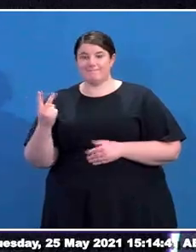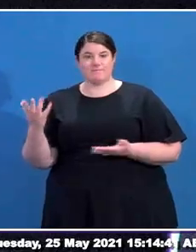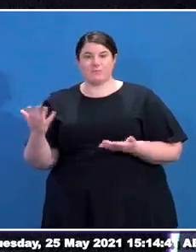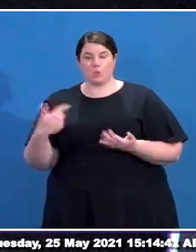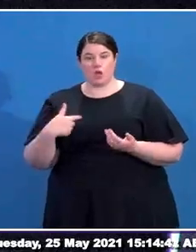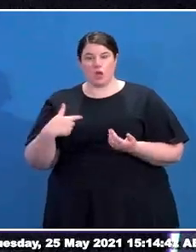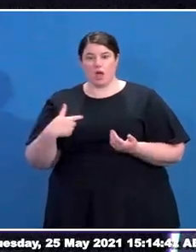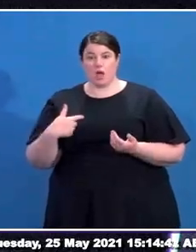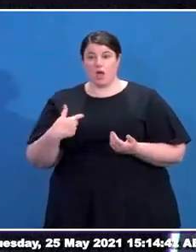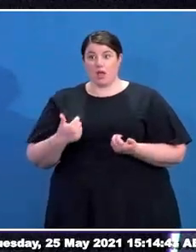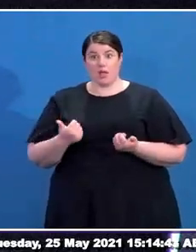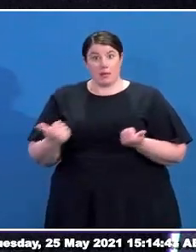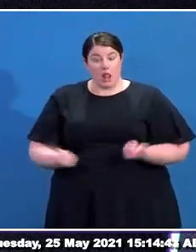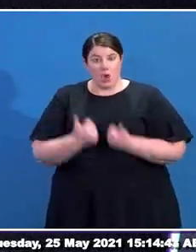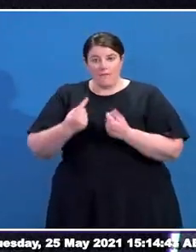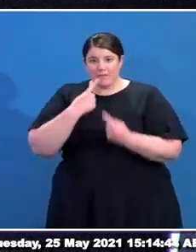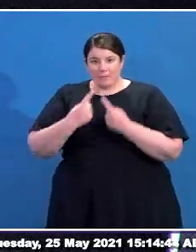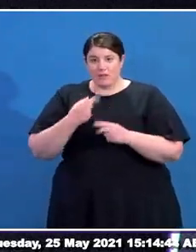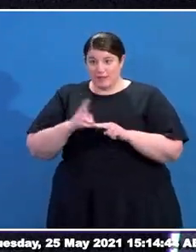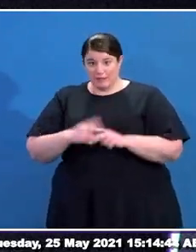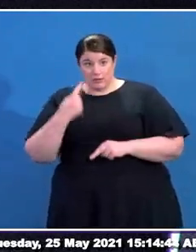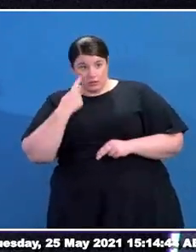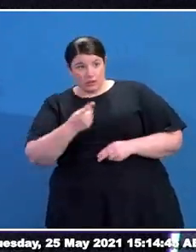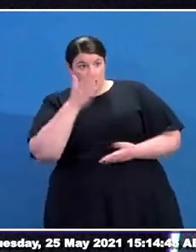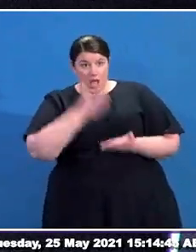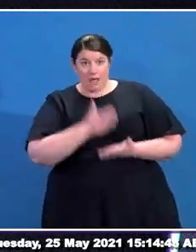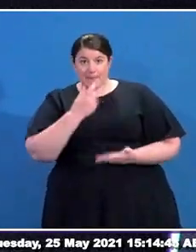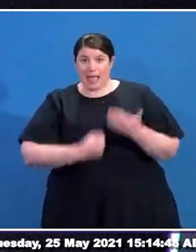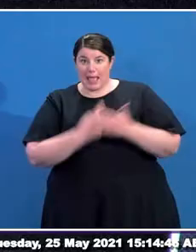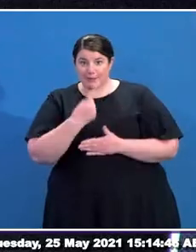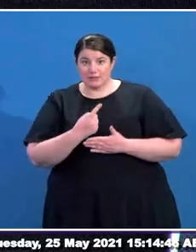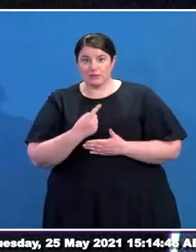of weighting, whether something was more likely or not to have happened.